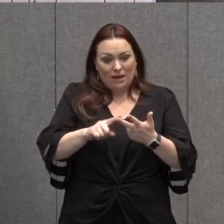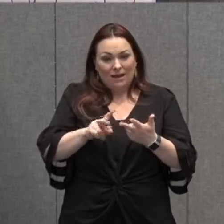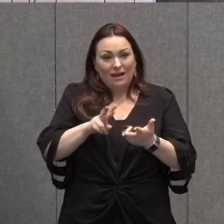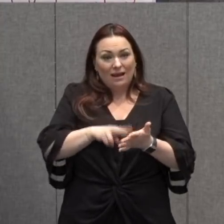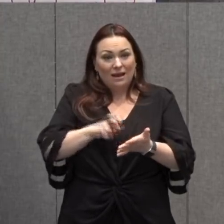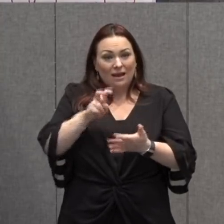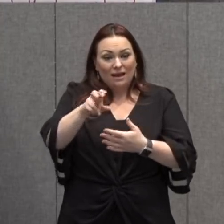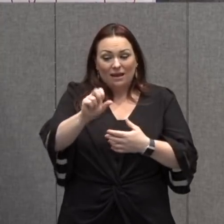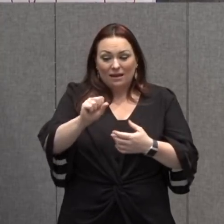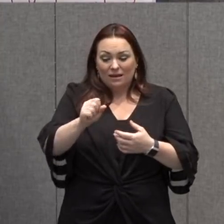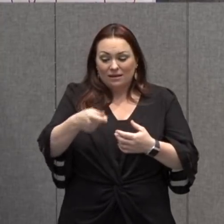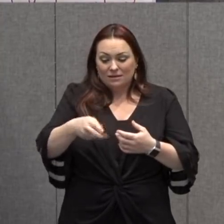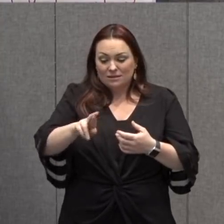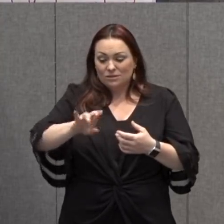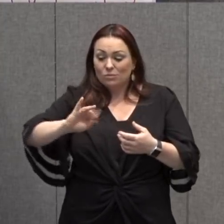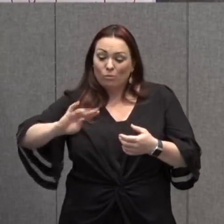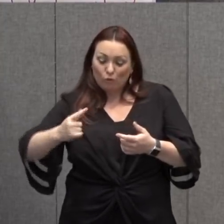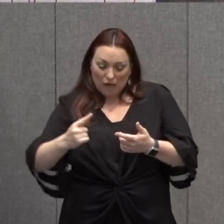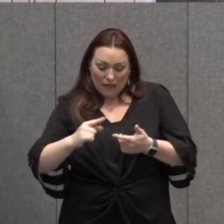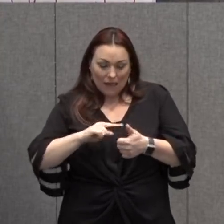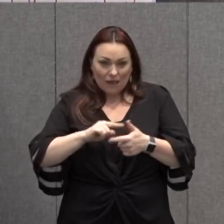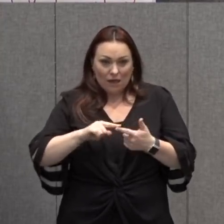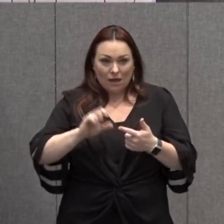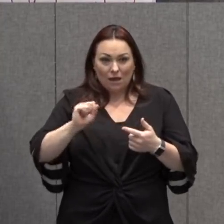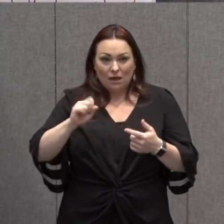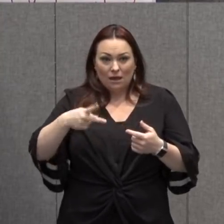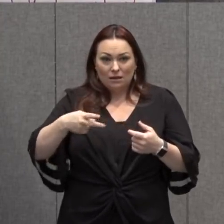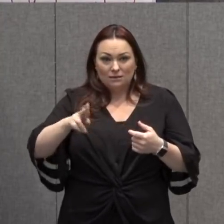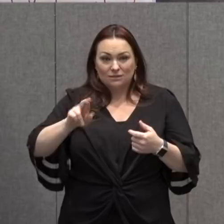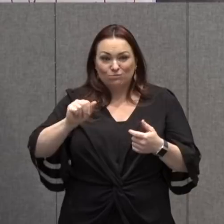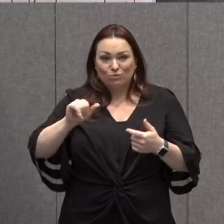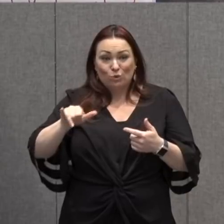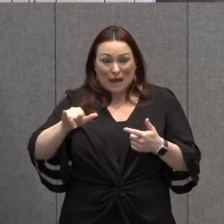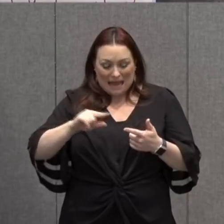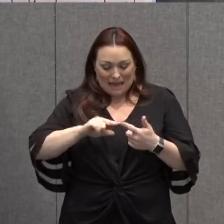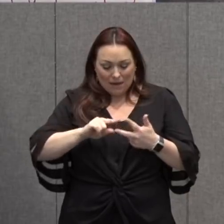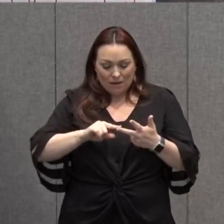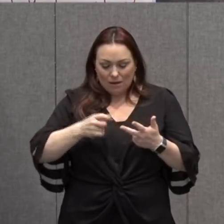Spring, spray, and sprung.